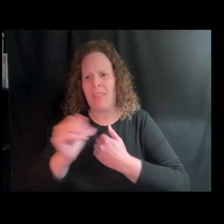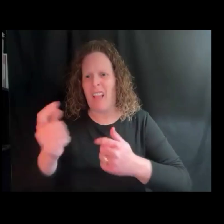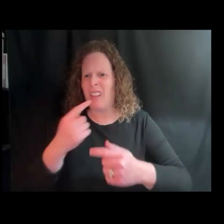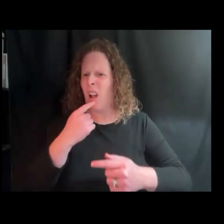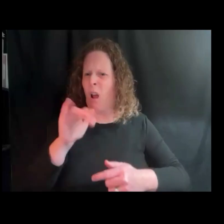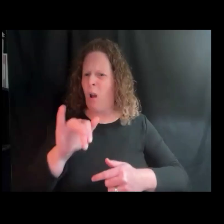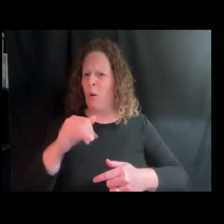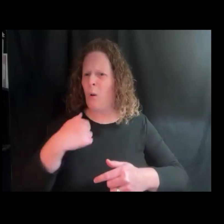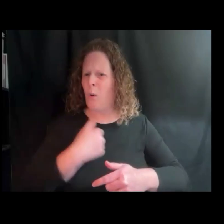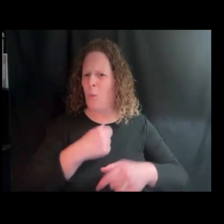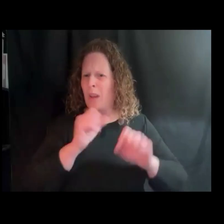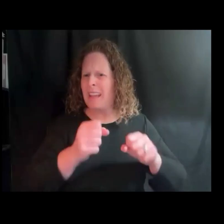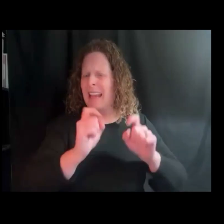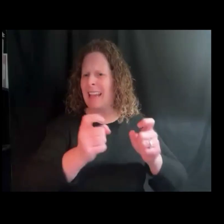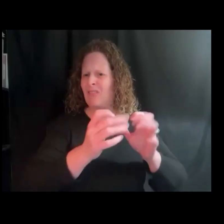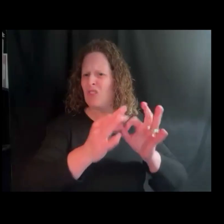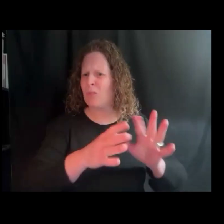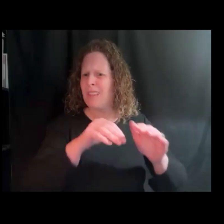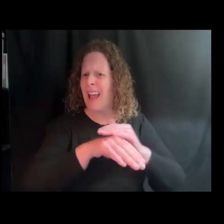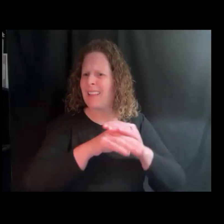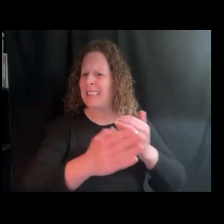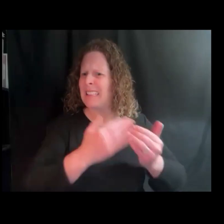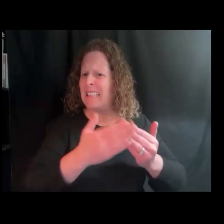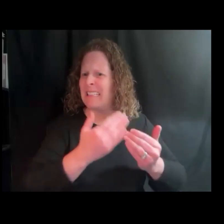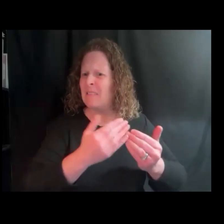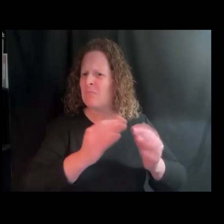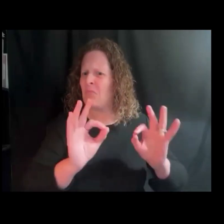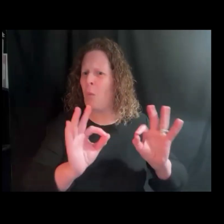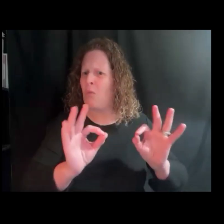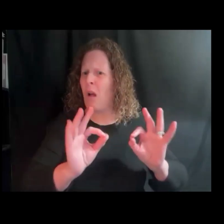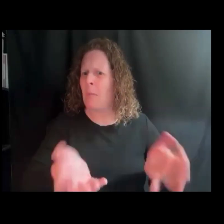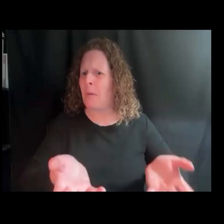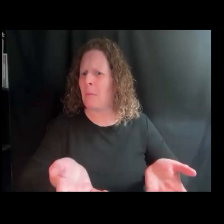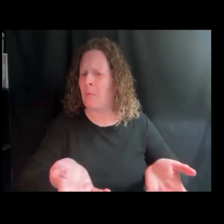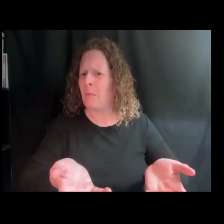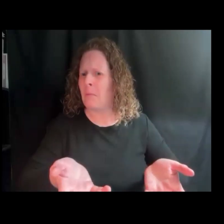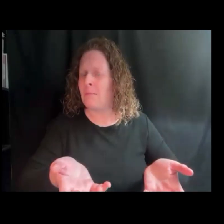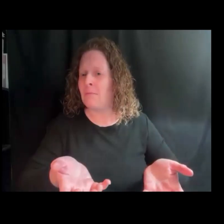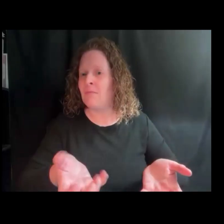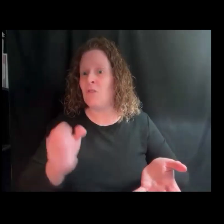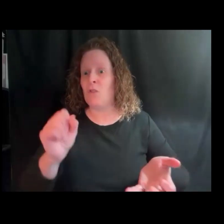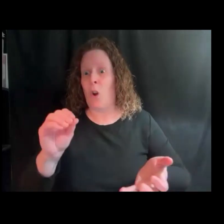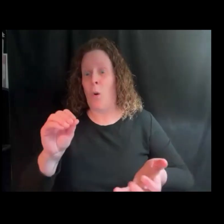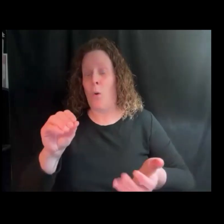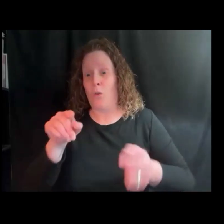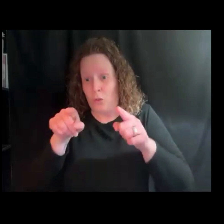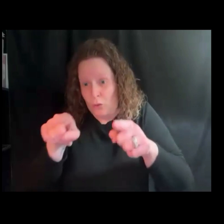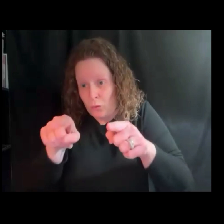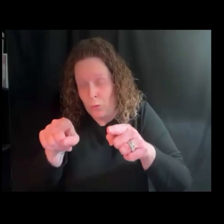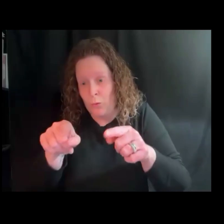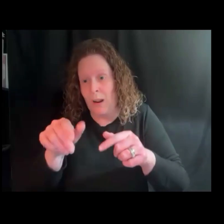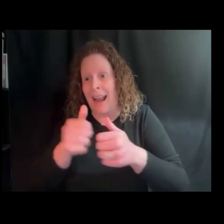and think about it while they're at home. And I've spoken with some schools that the interpreter